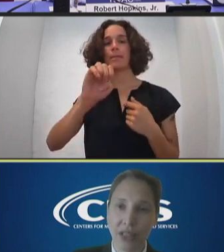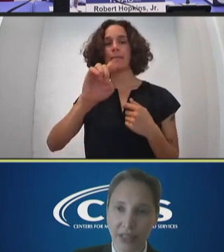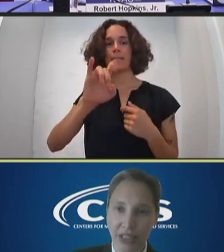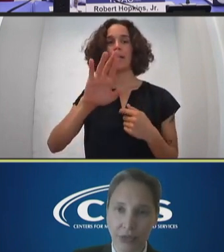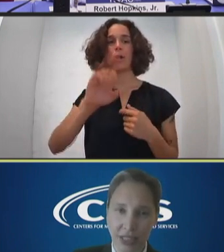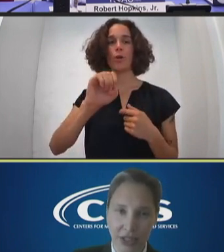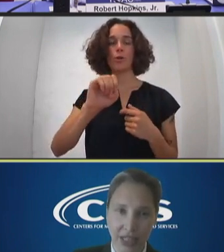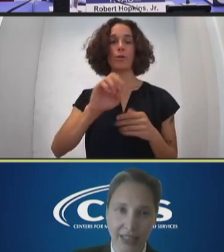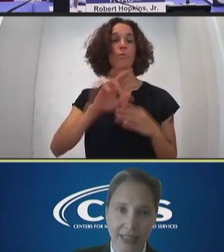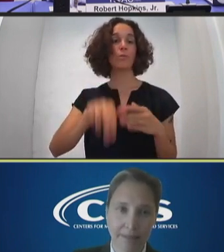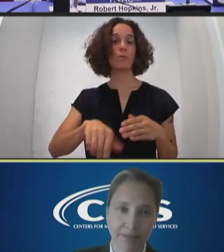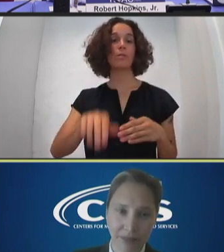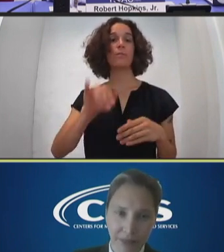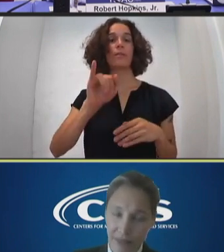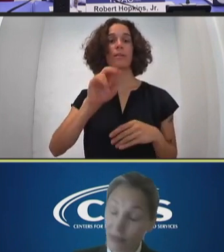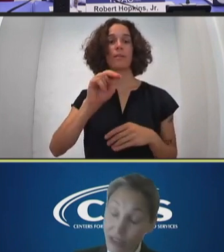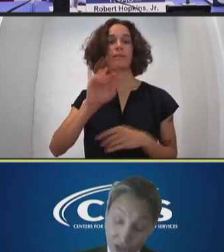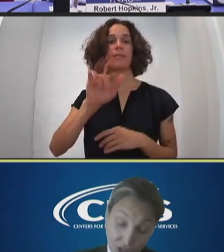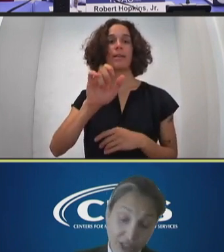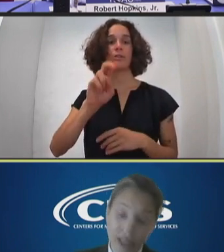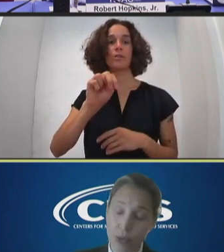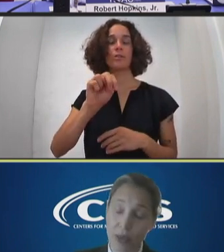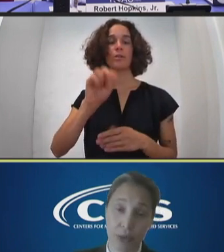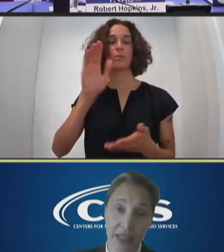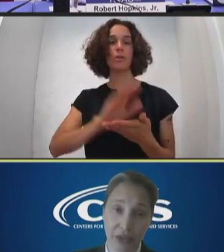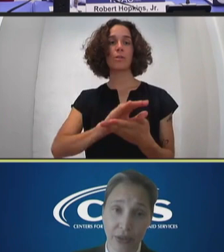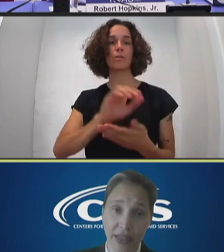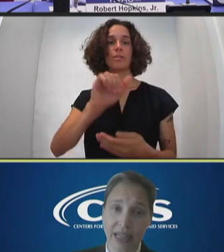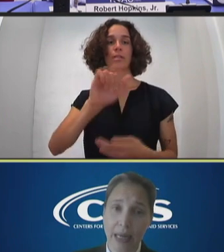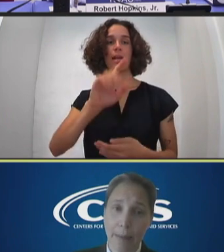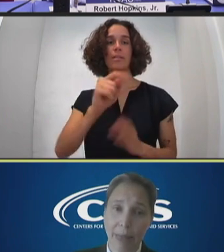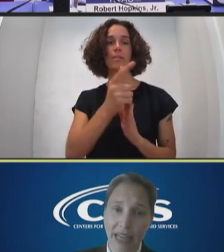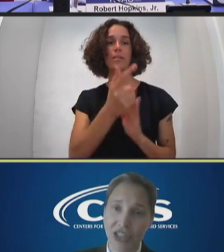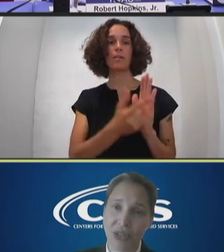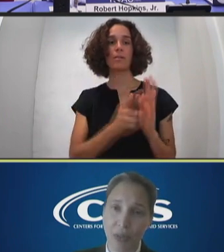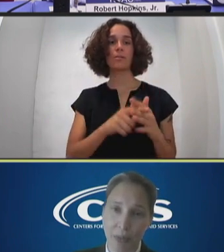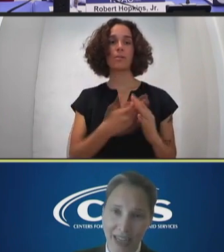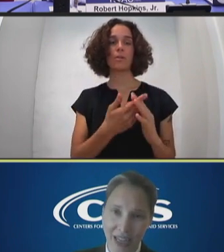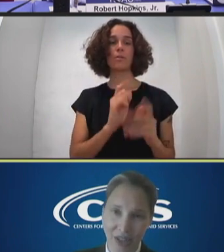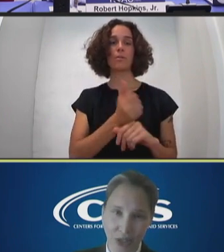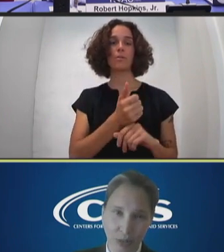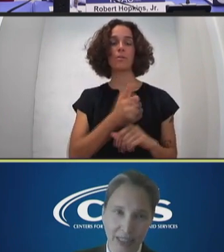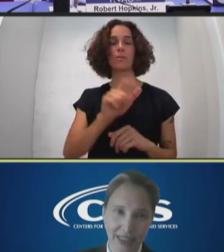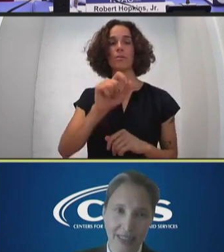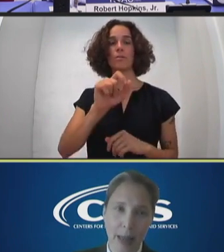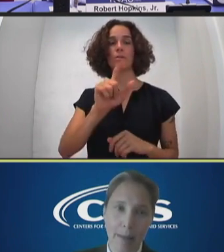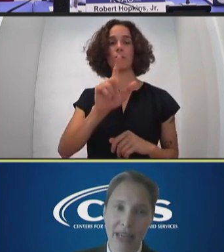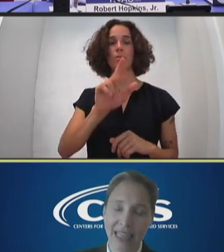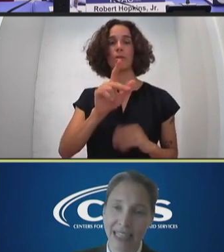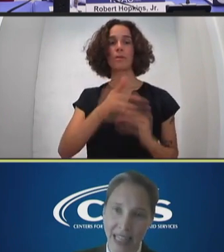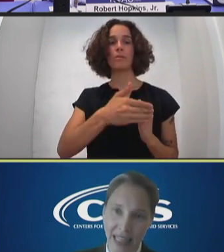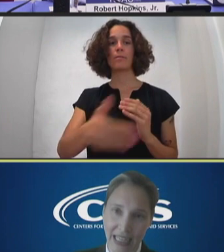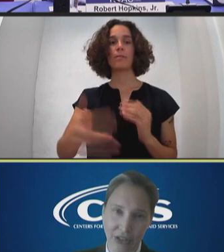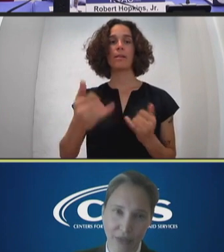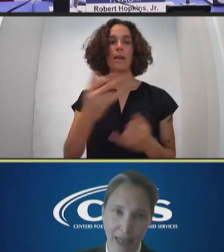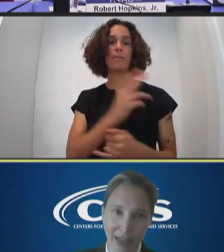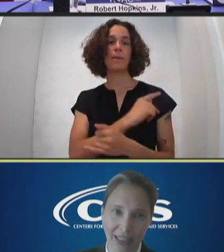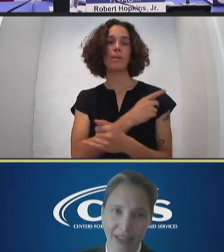Inflation Reduction Act, starting in 2023 patients with Medicare drug plans pay nothing out of pocket